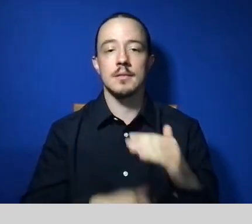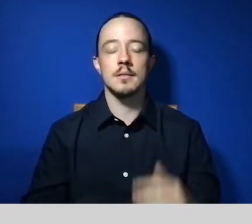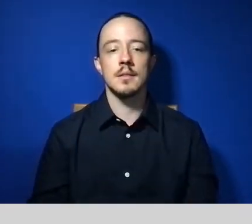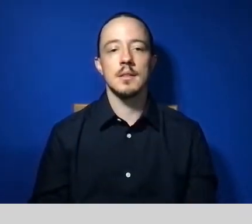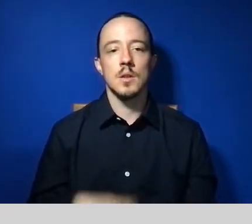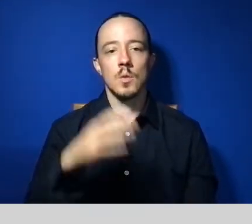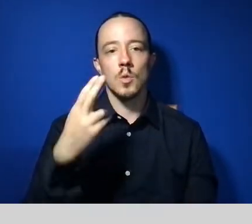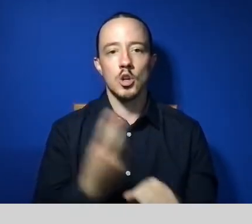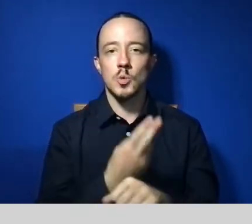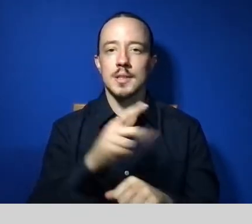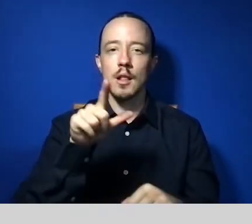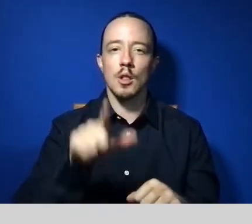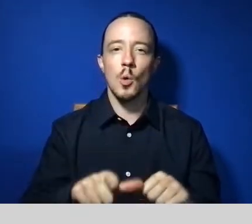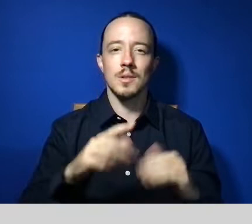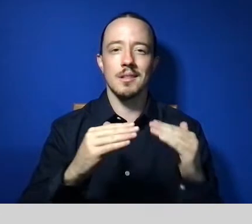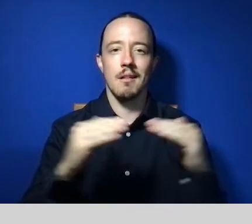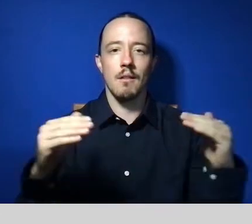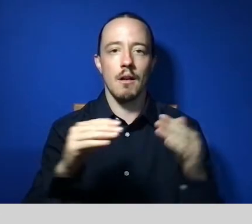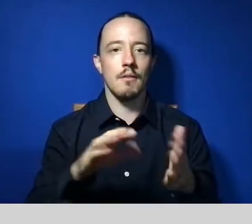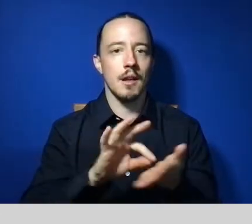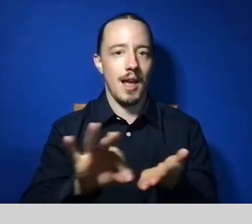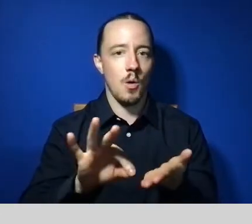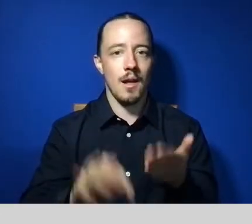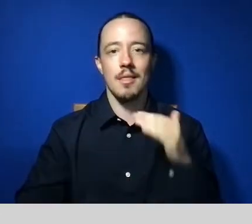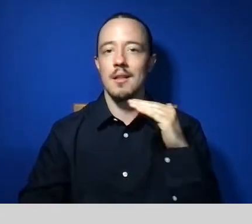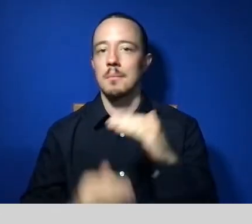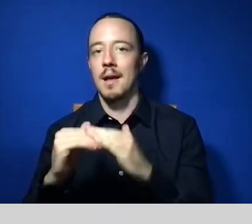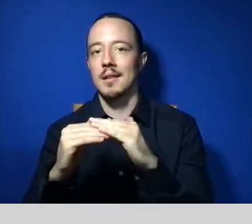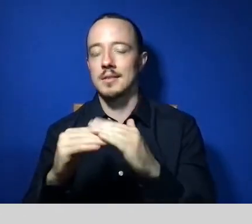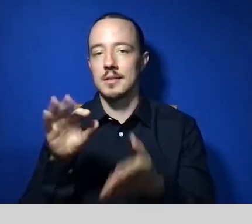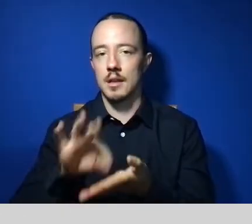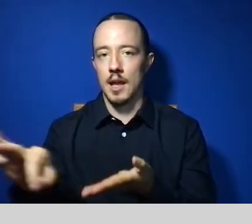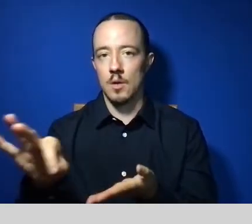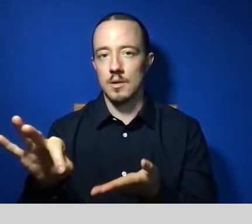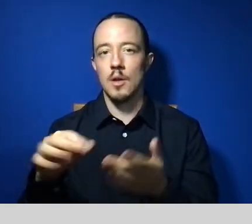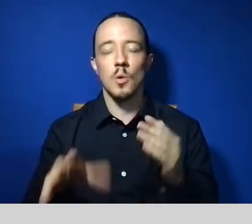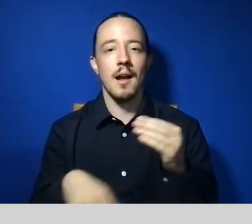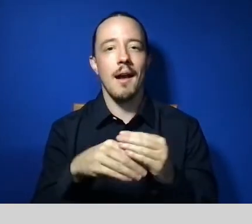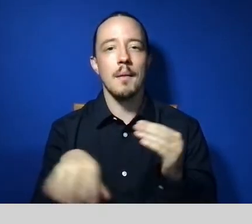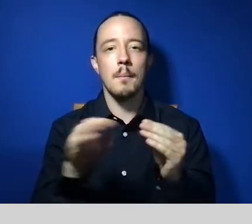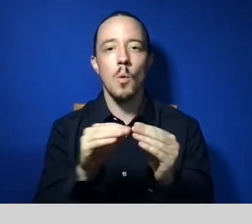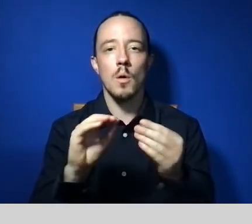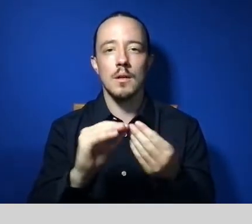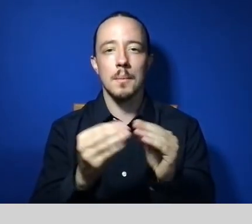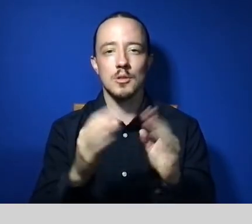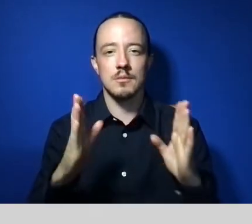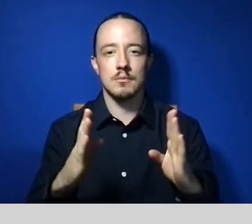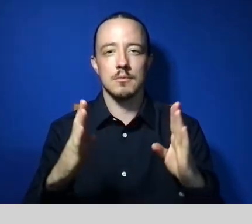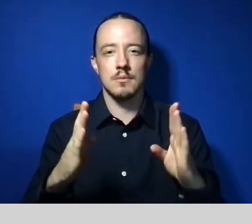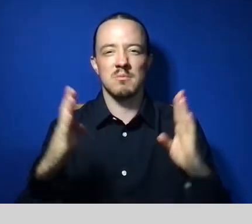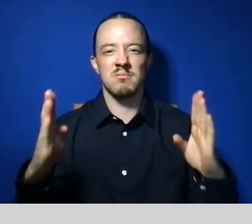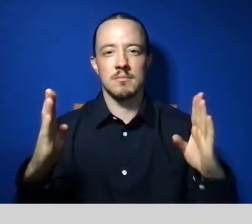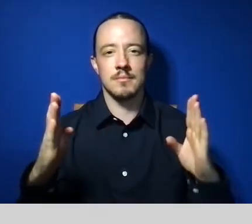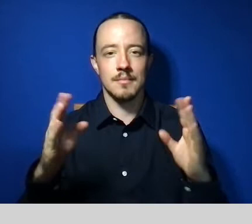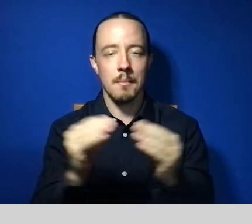of the case count and the highest level. And I'm just adding a little buffer to it. Okay.